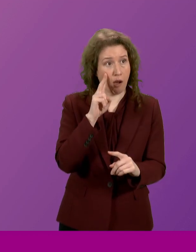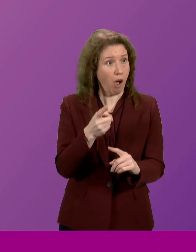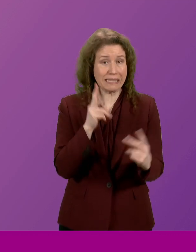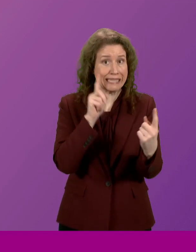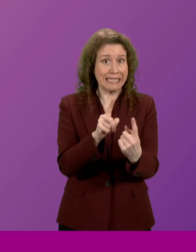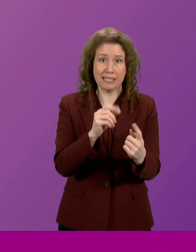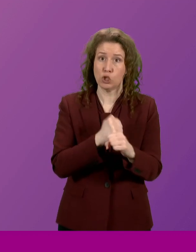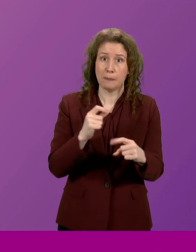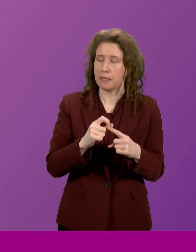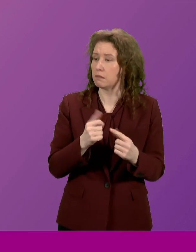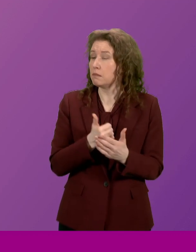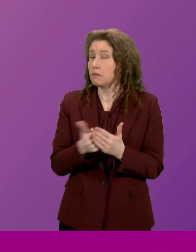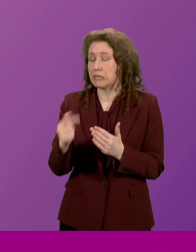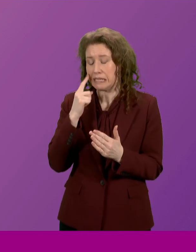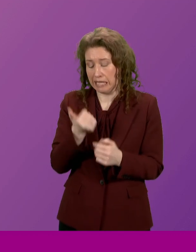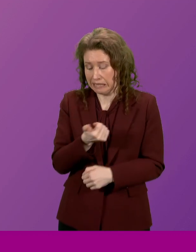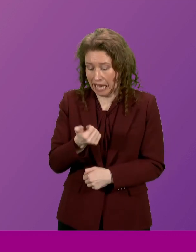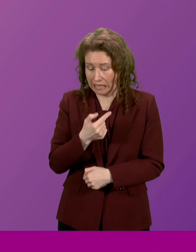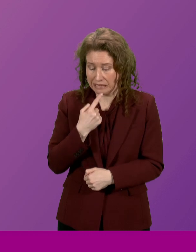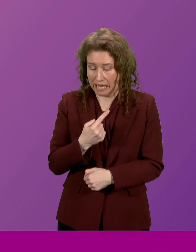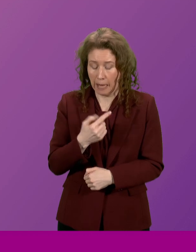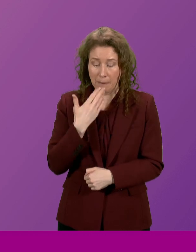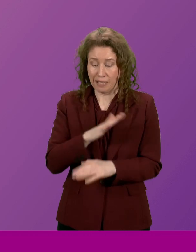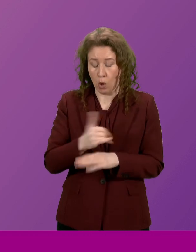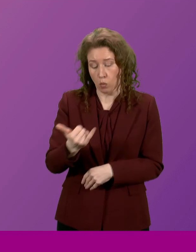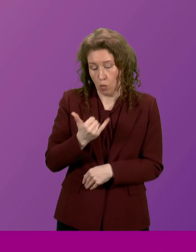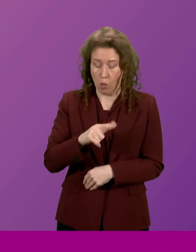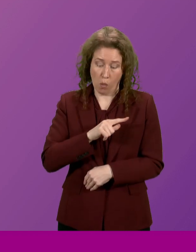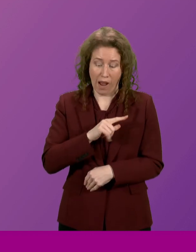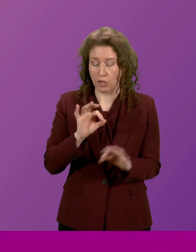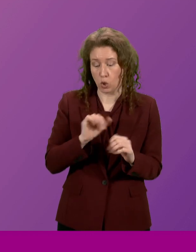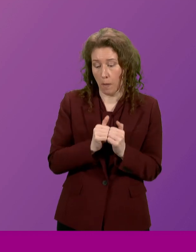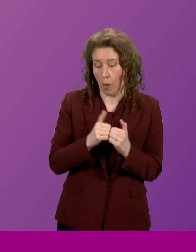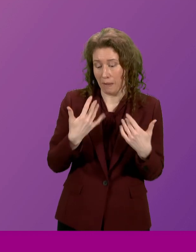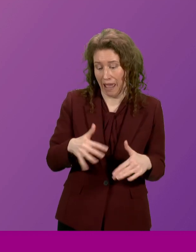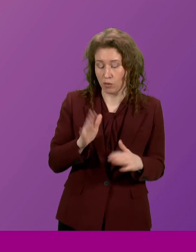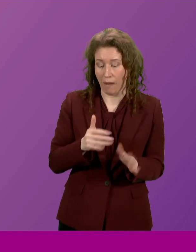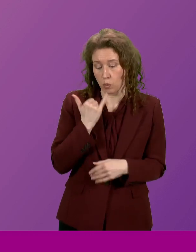daily texts that read, “Please do not call. There are no appointments left. Call tomorrow or go to